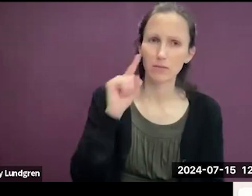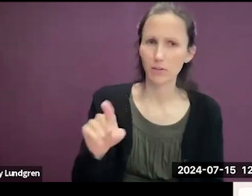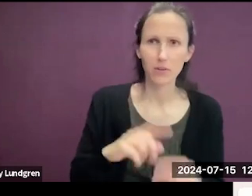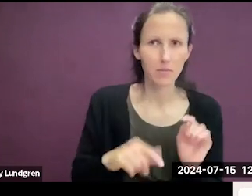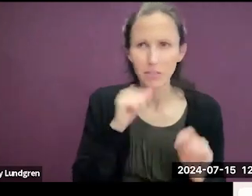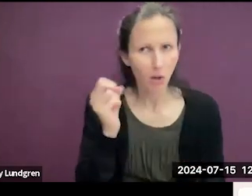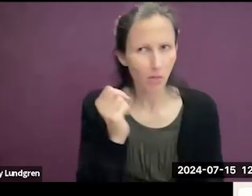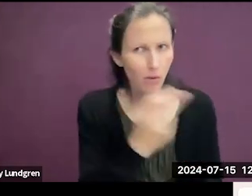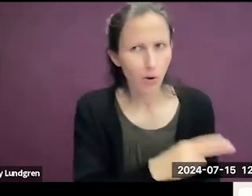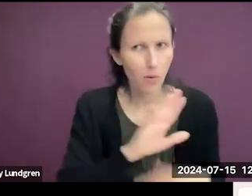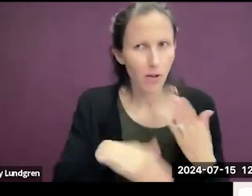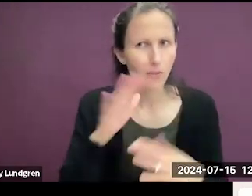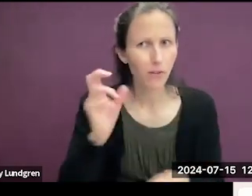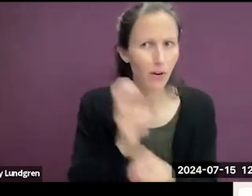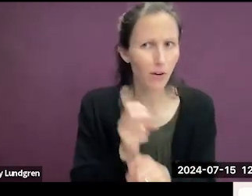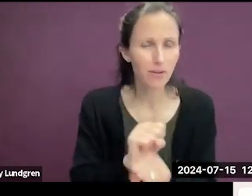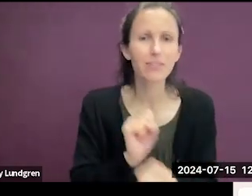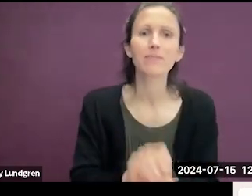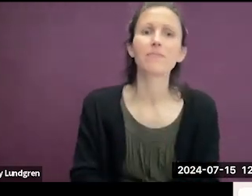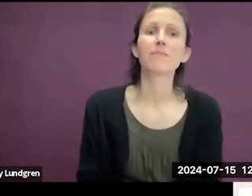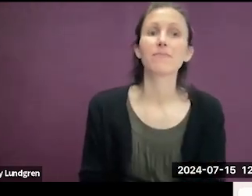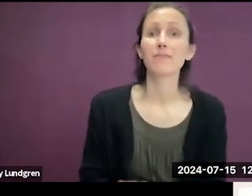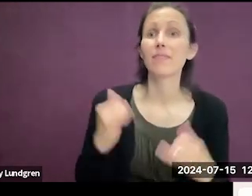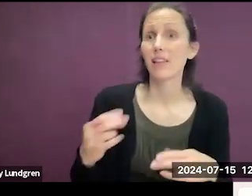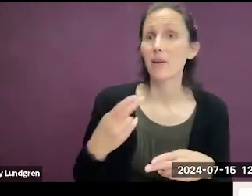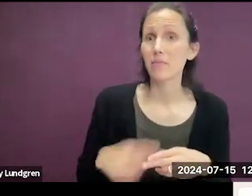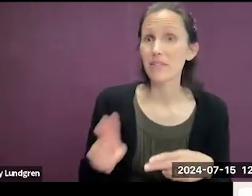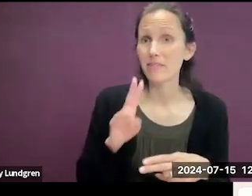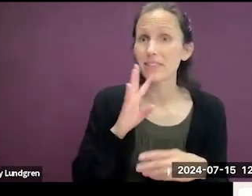Okay, now we're quickly just going to talk about alt-text and when and how to use it.